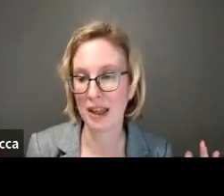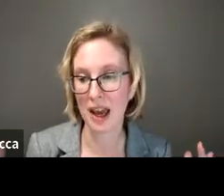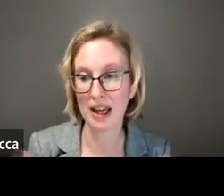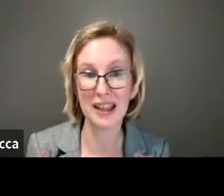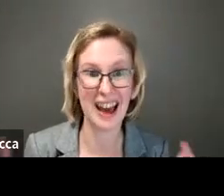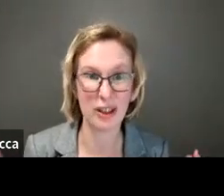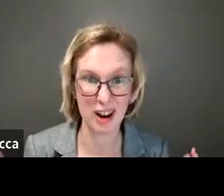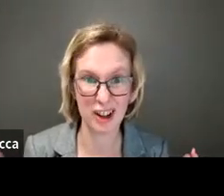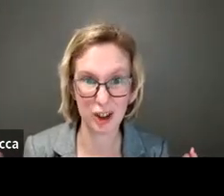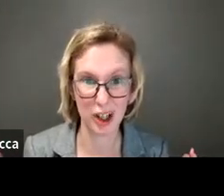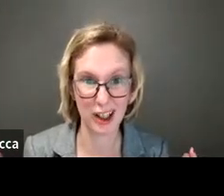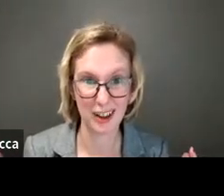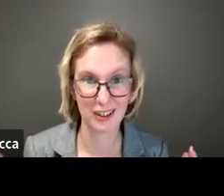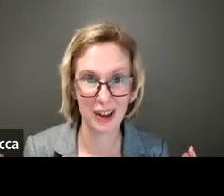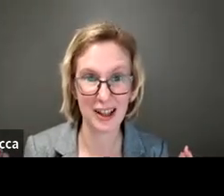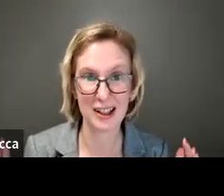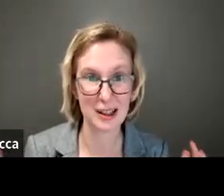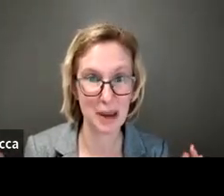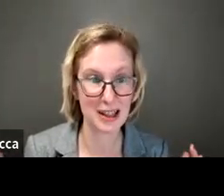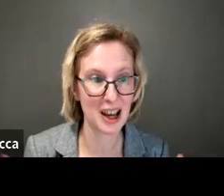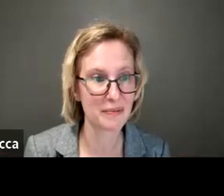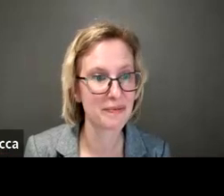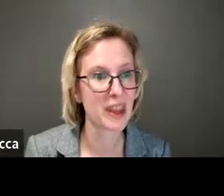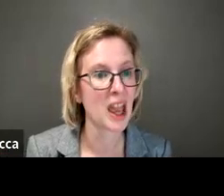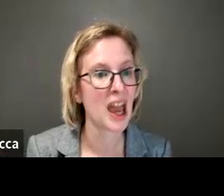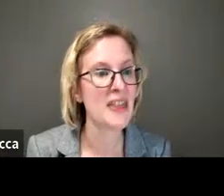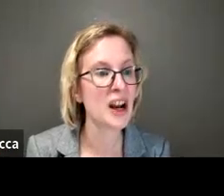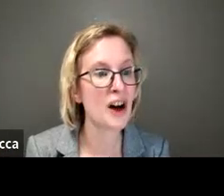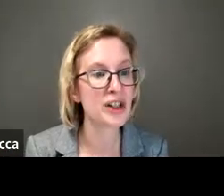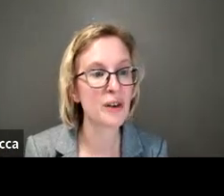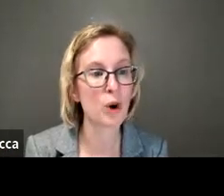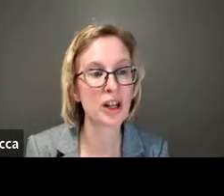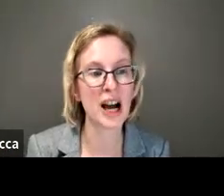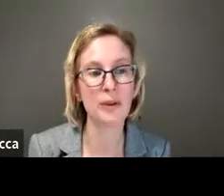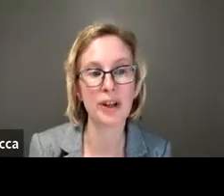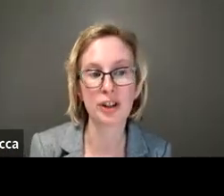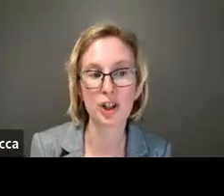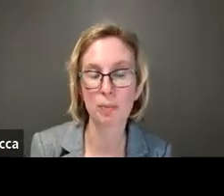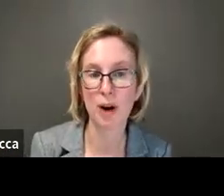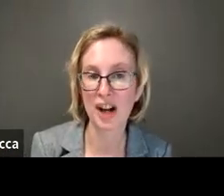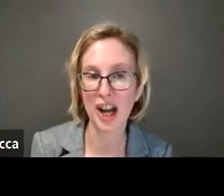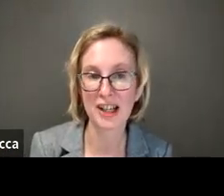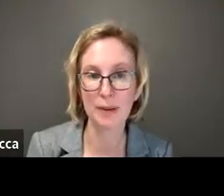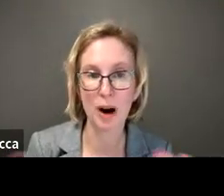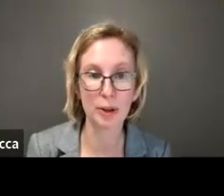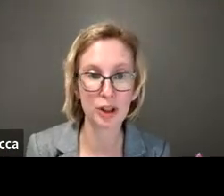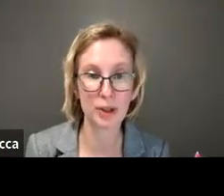in the healthcare industry, right, this is amazing. And then others have worked on research projects and publish the